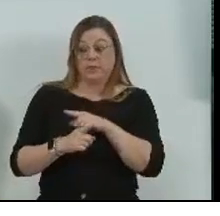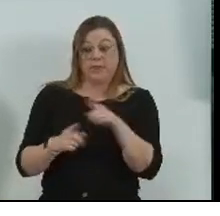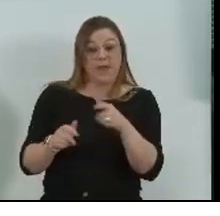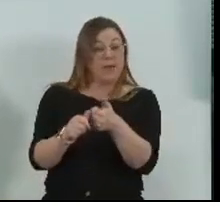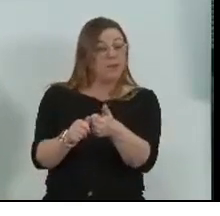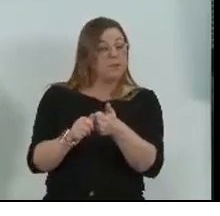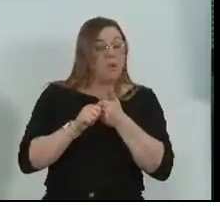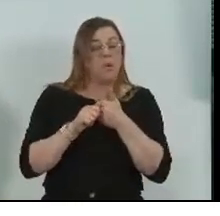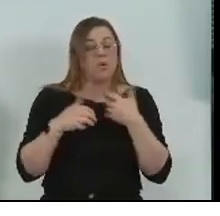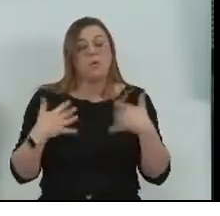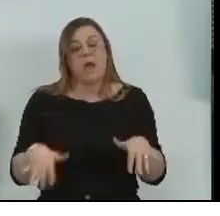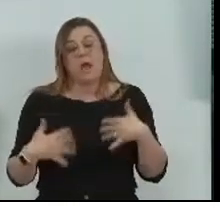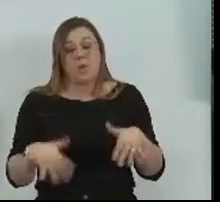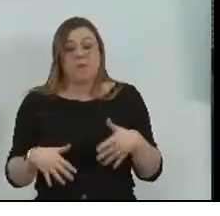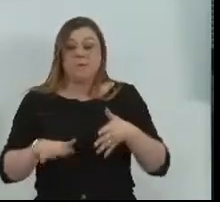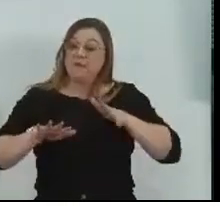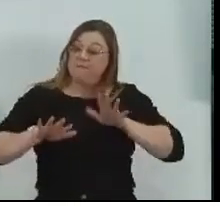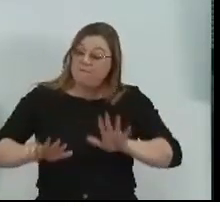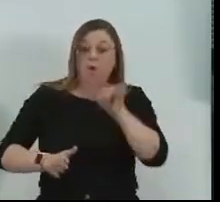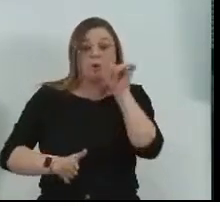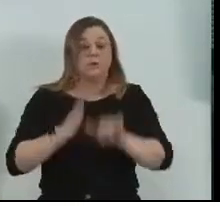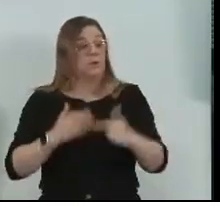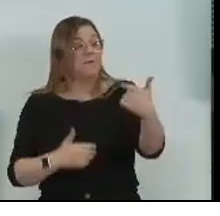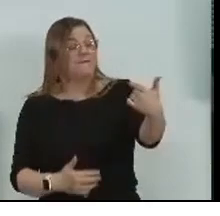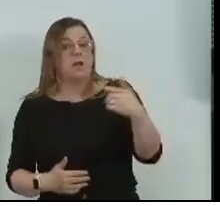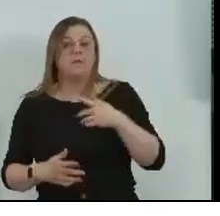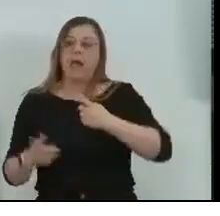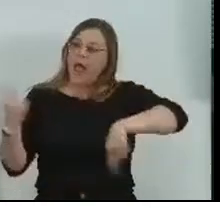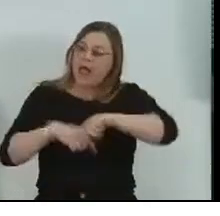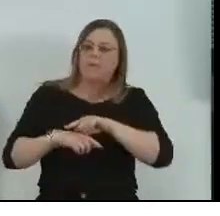Just even before I got into filming, everyone had deaf awareness courses